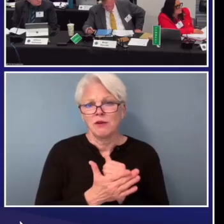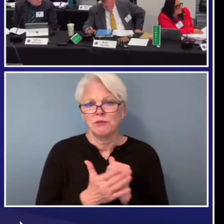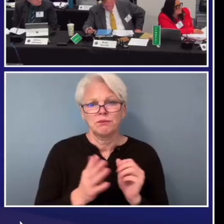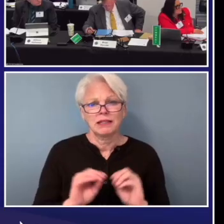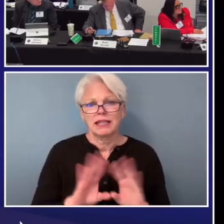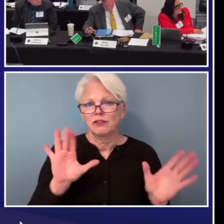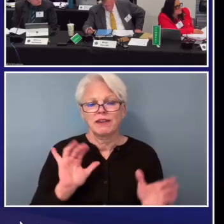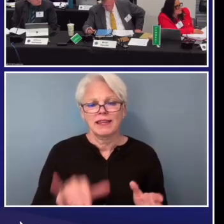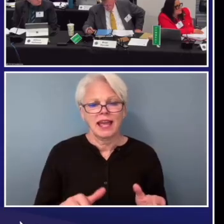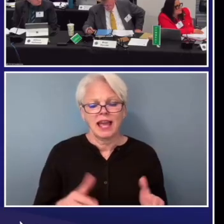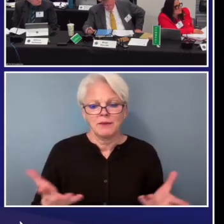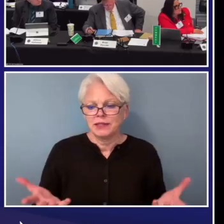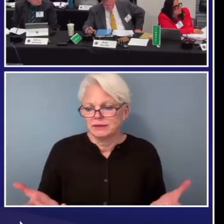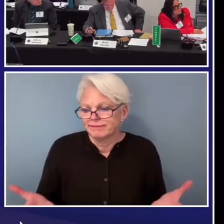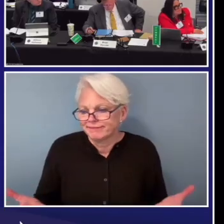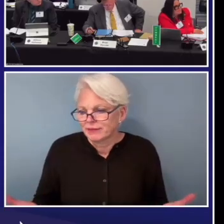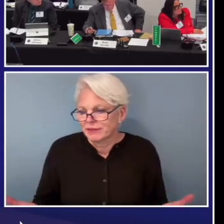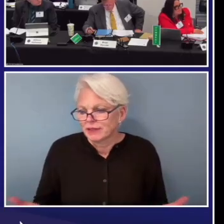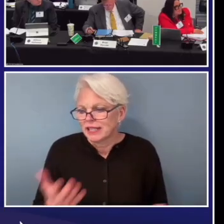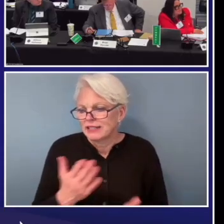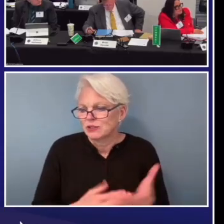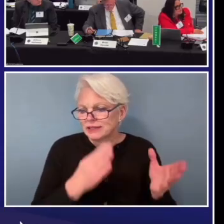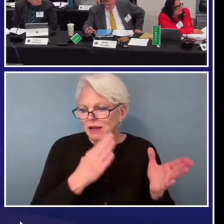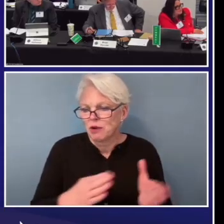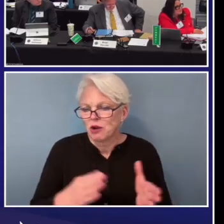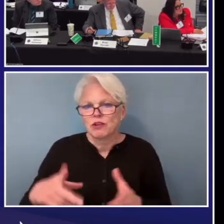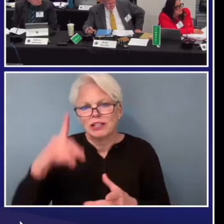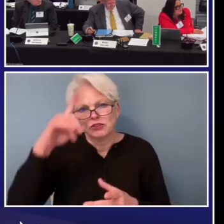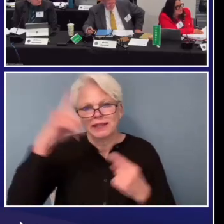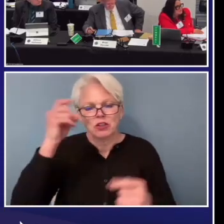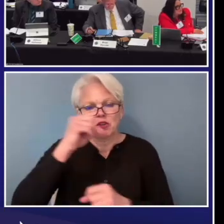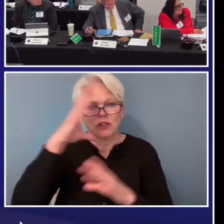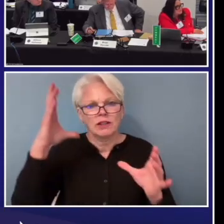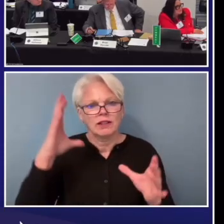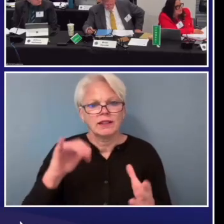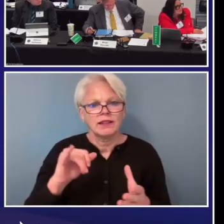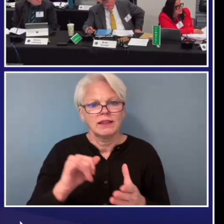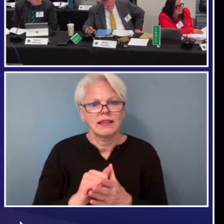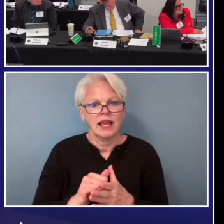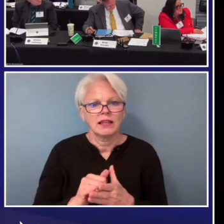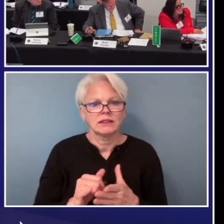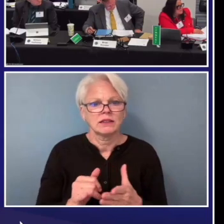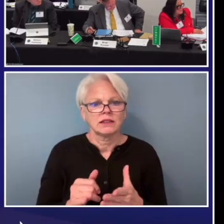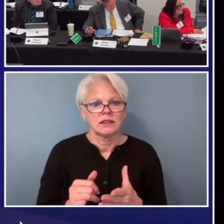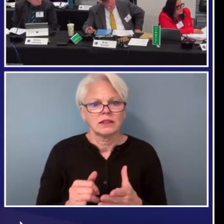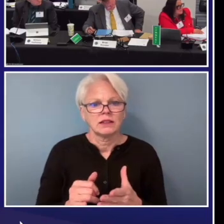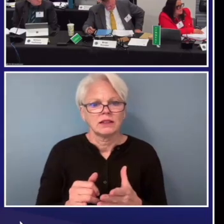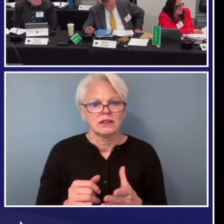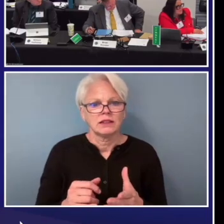I mean, is there some, is there some arrangement in mind that's come to the attention of the department as being problematic?